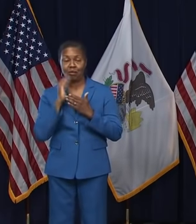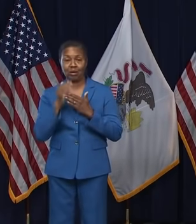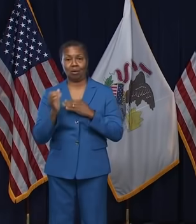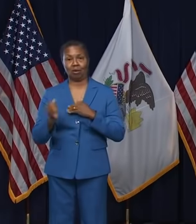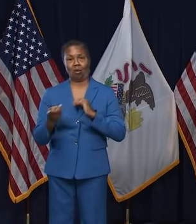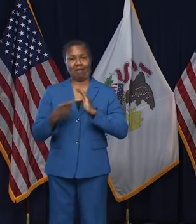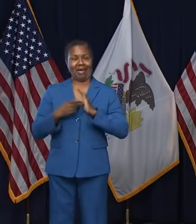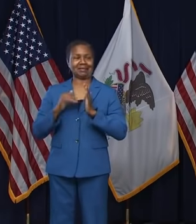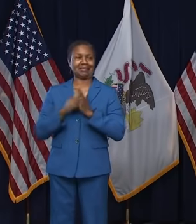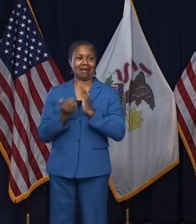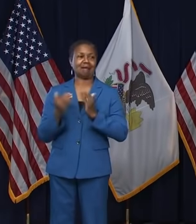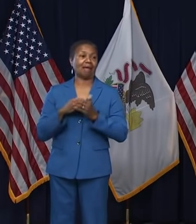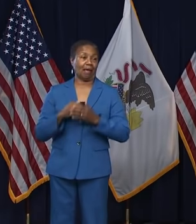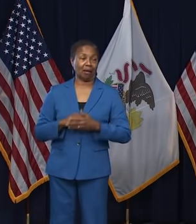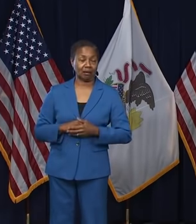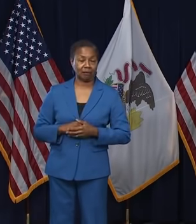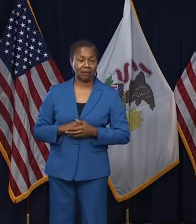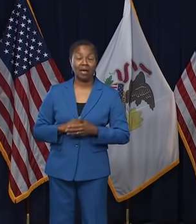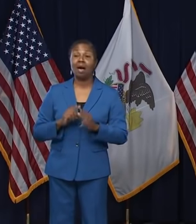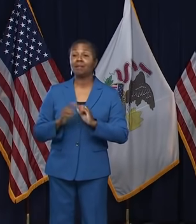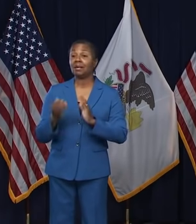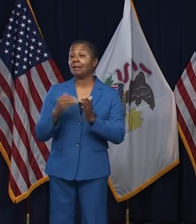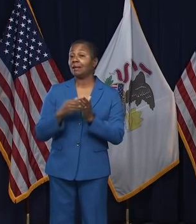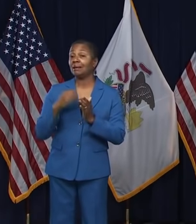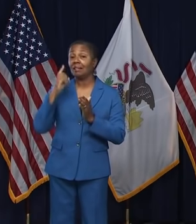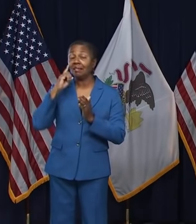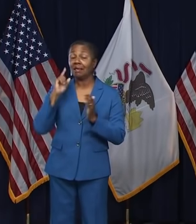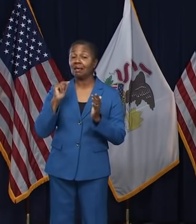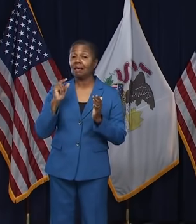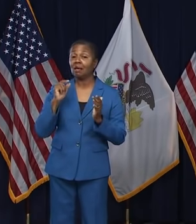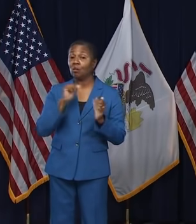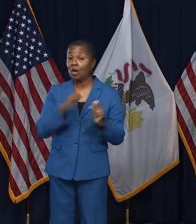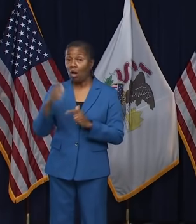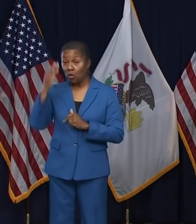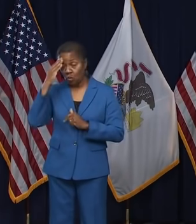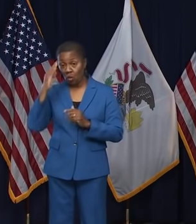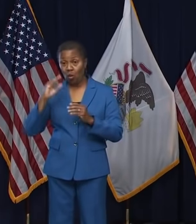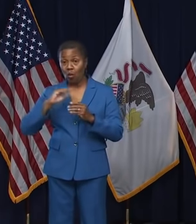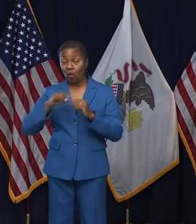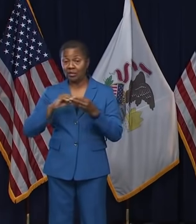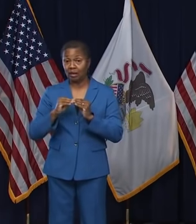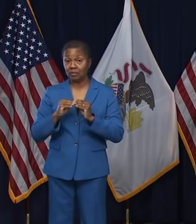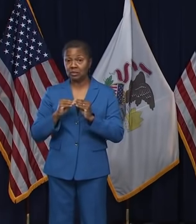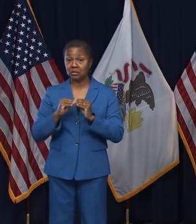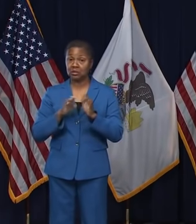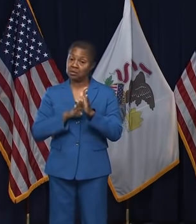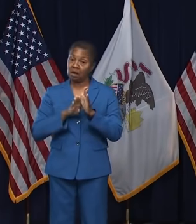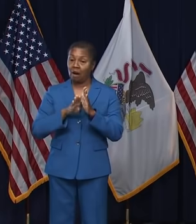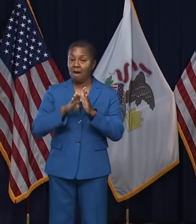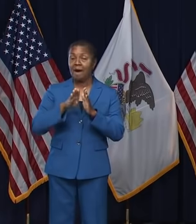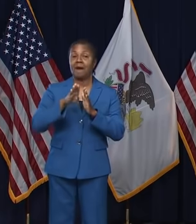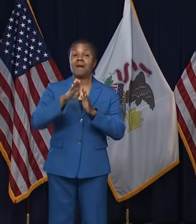wouldn't hope or anticipate that we would go back to